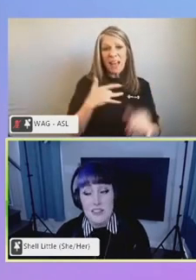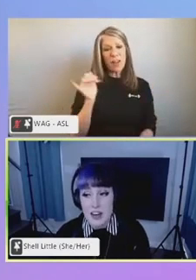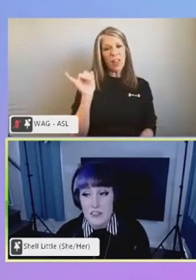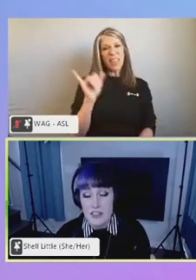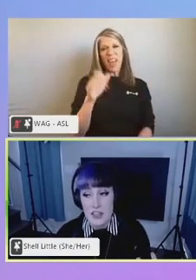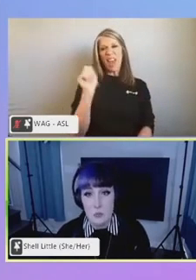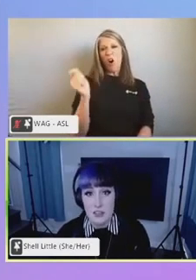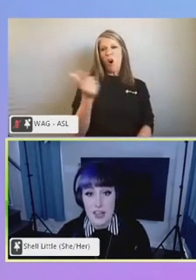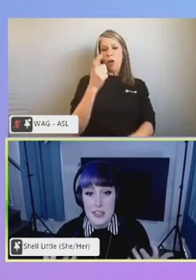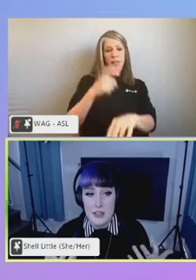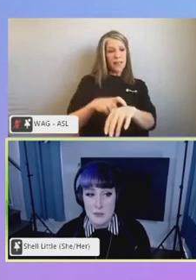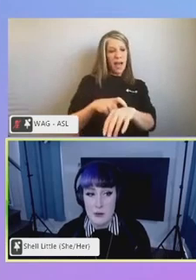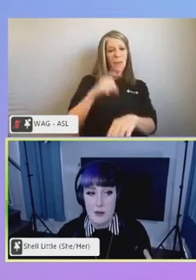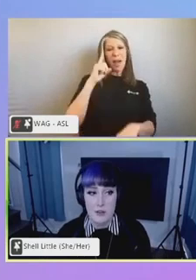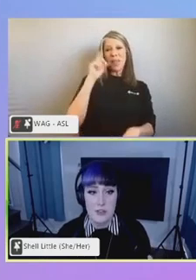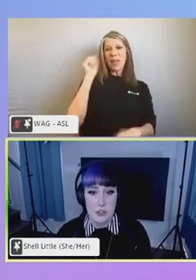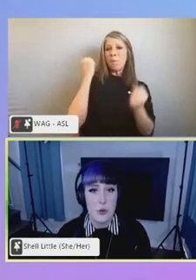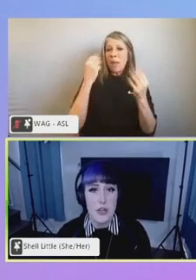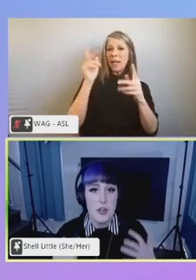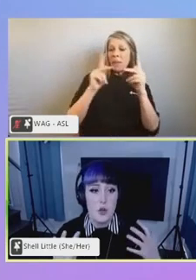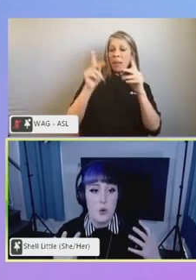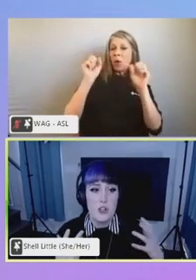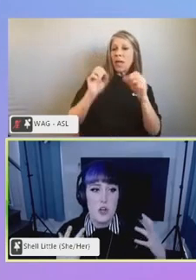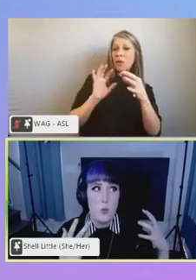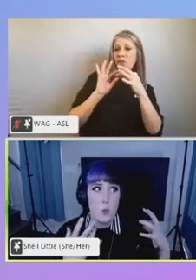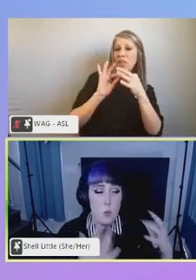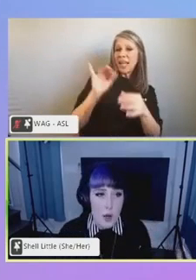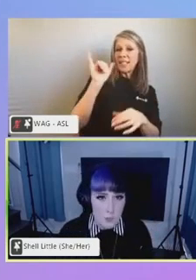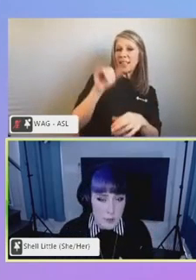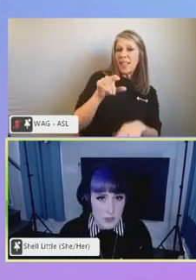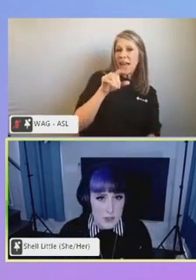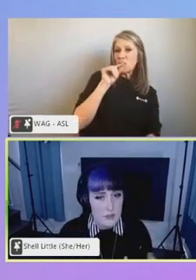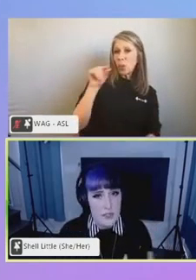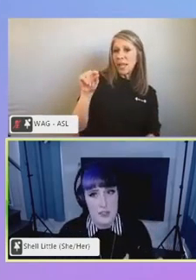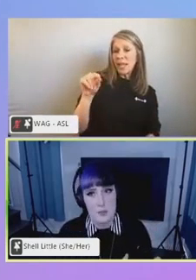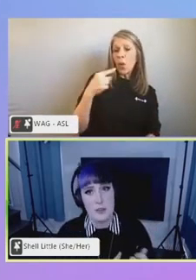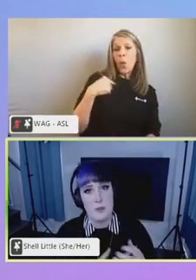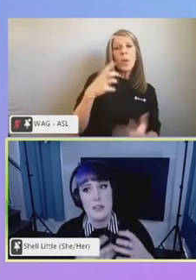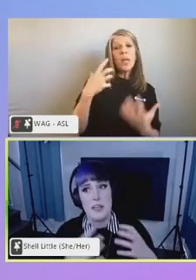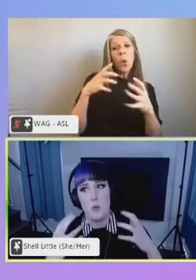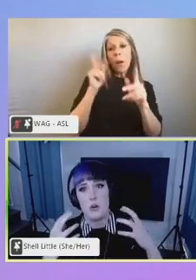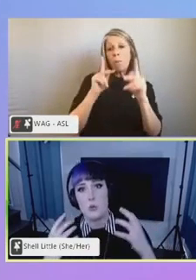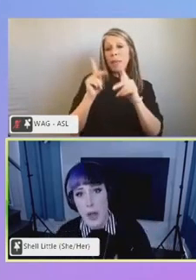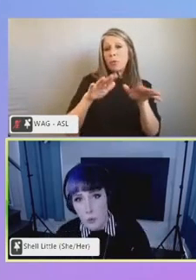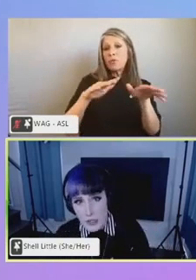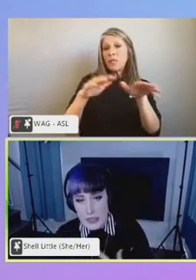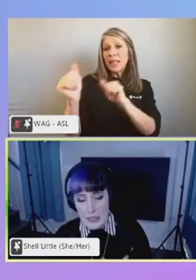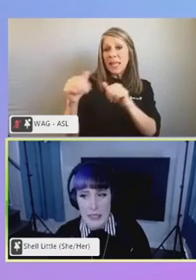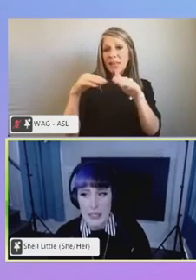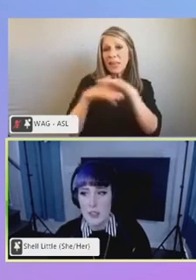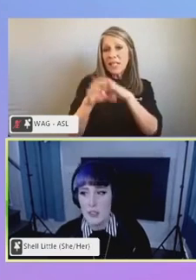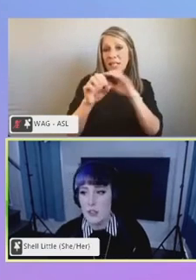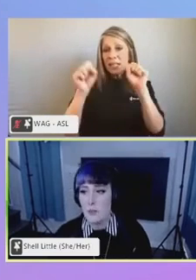that they are ineffective and their work is worthless. I feel like that all the time. And I think a lot of us can